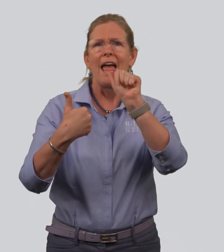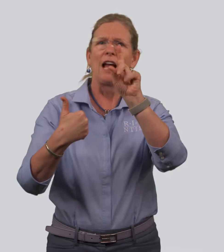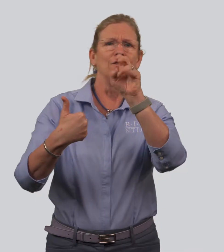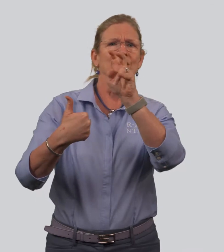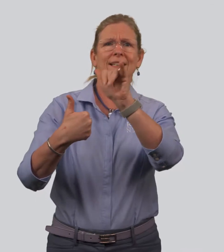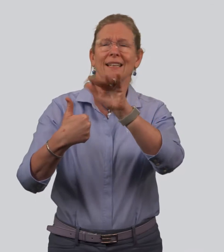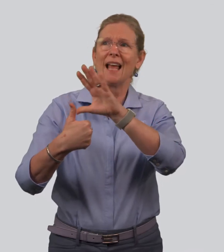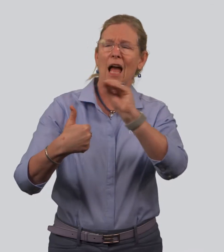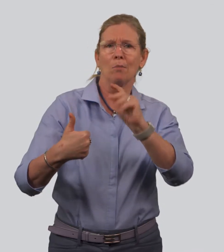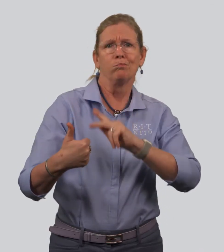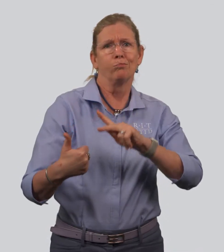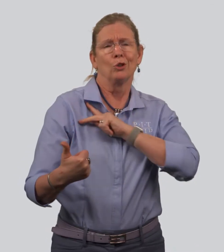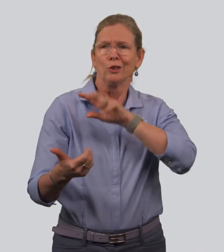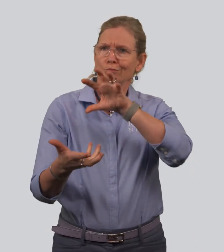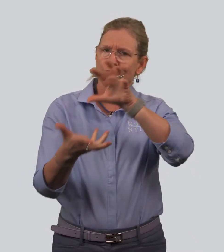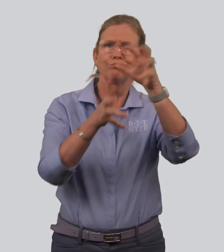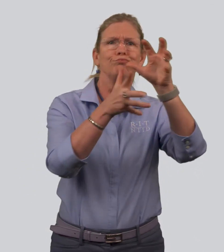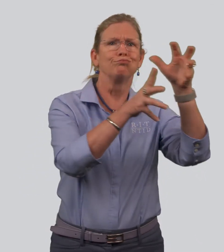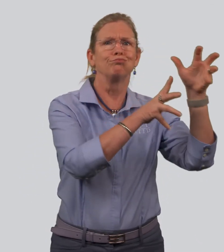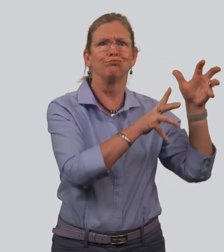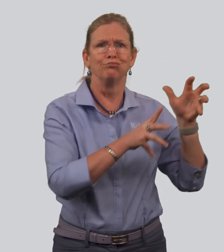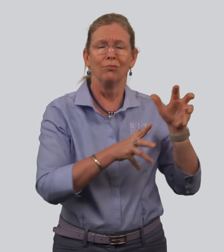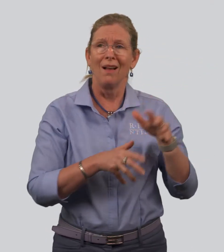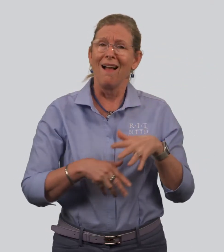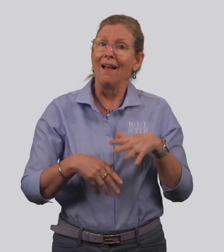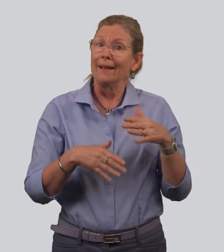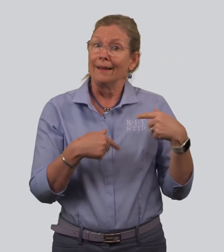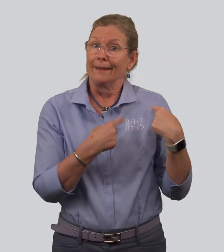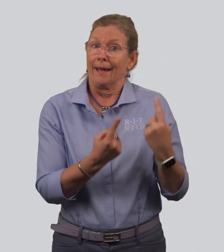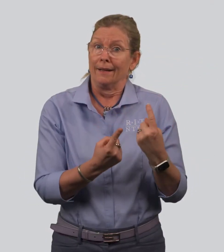have faced adversity and personal disruption.